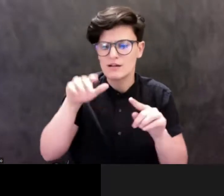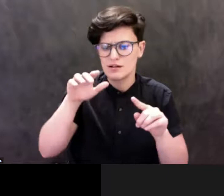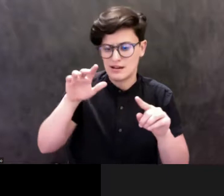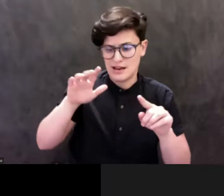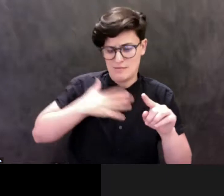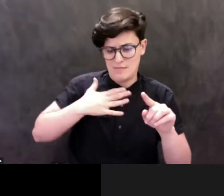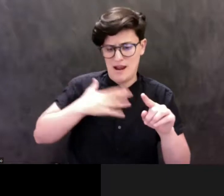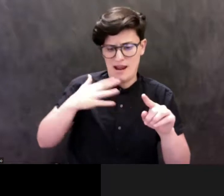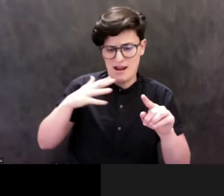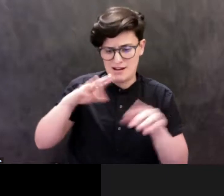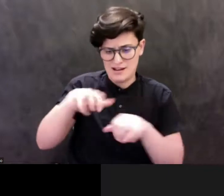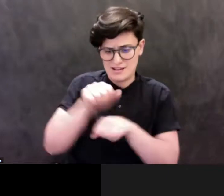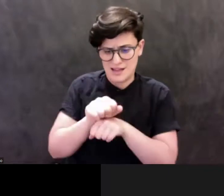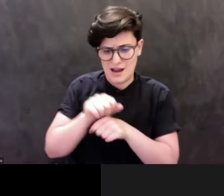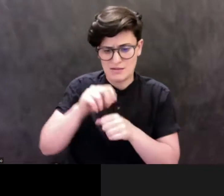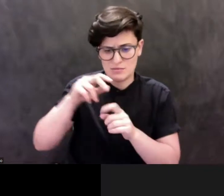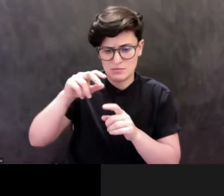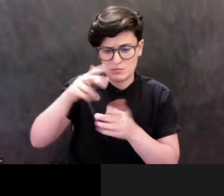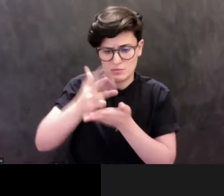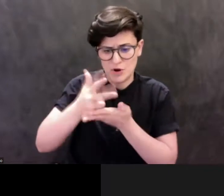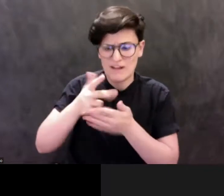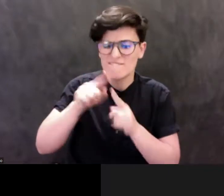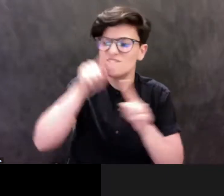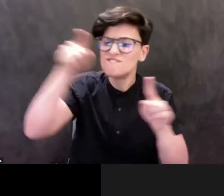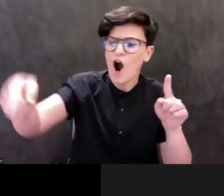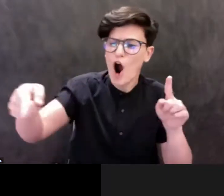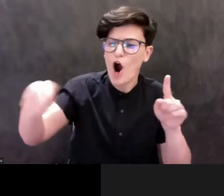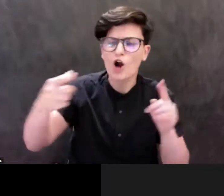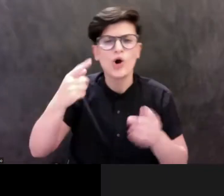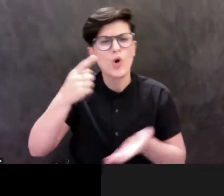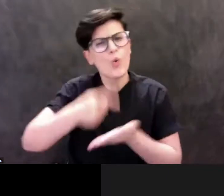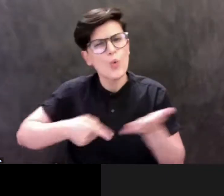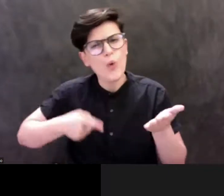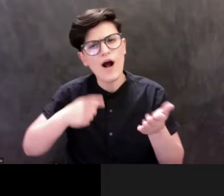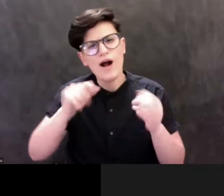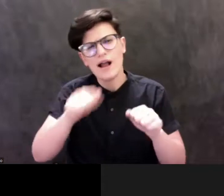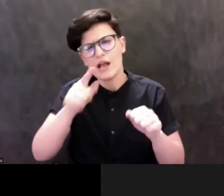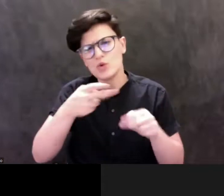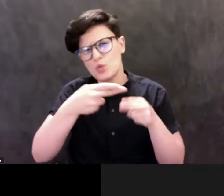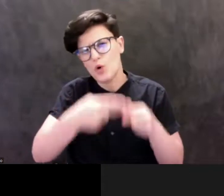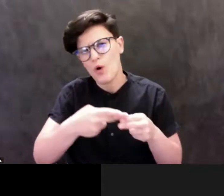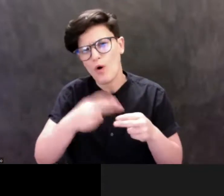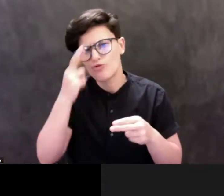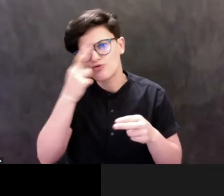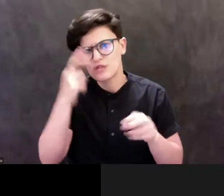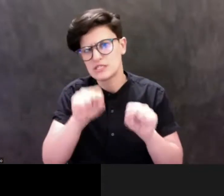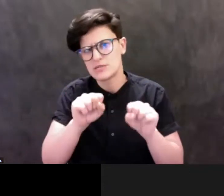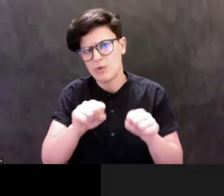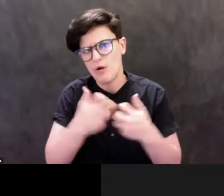What might be considered a reasonable accommodation? ________________________________________ This is Kathy.